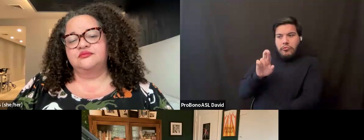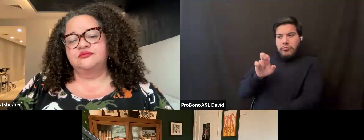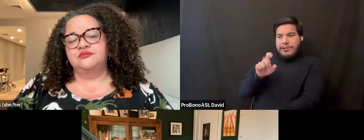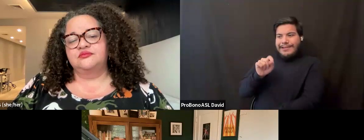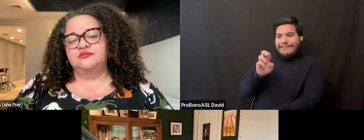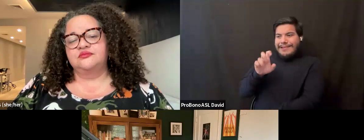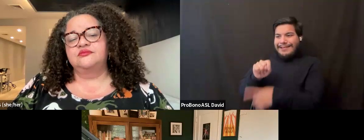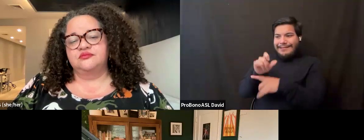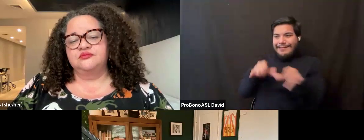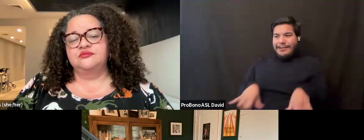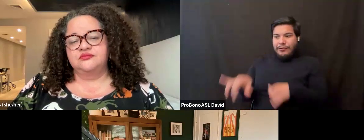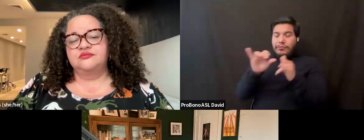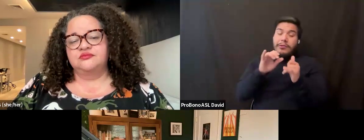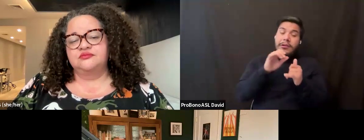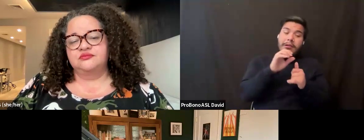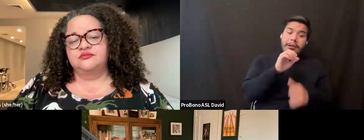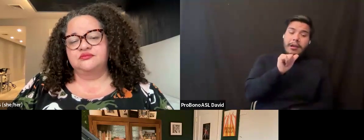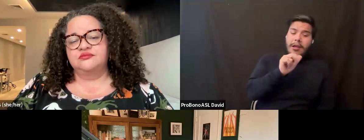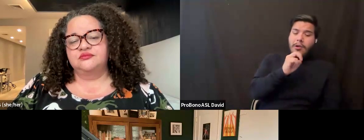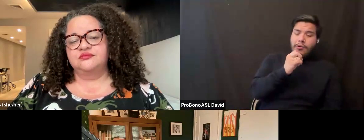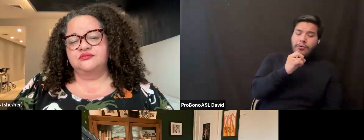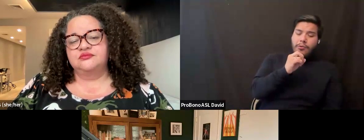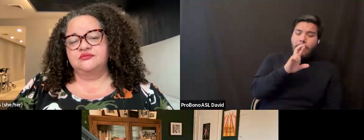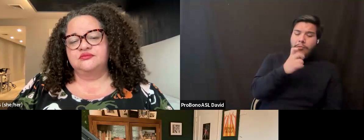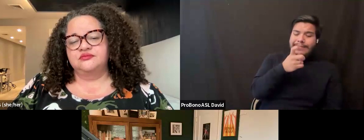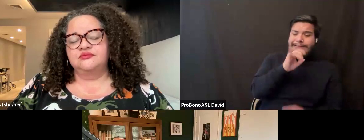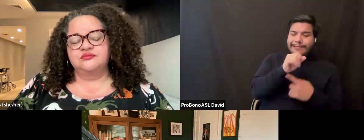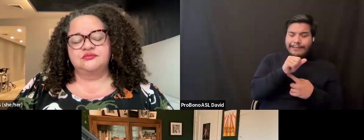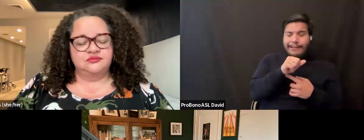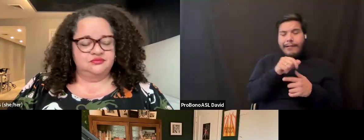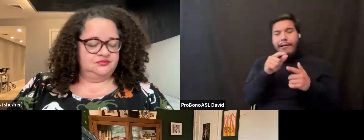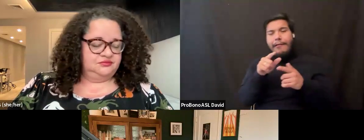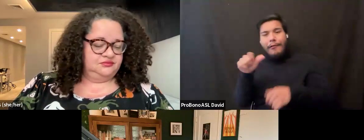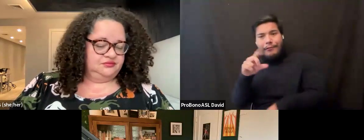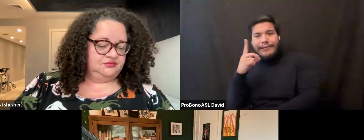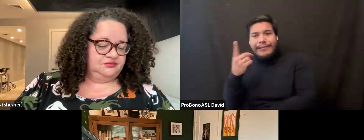anorexia nervosa are really deeply messed up and exclude people like me.